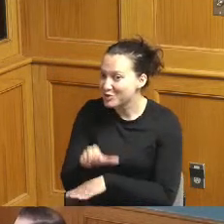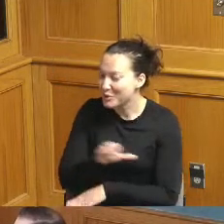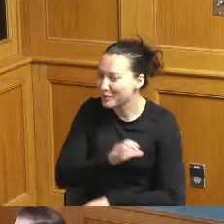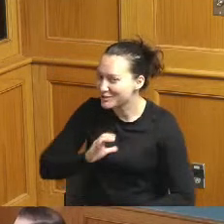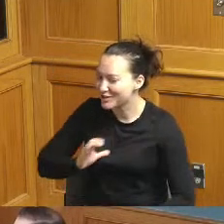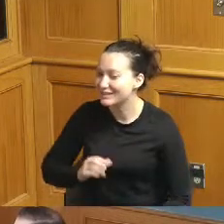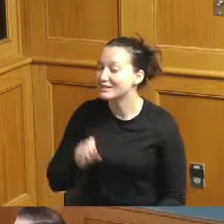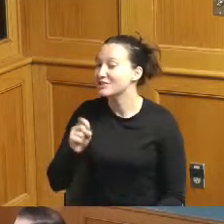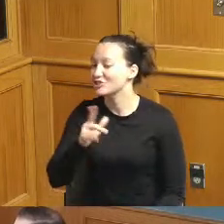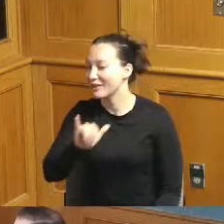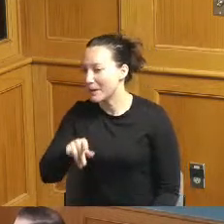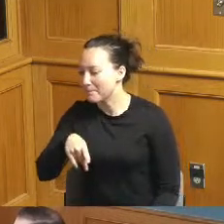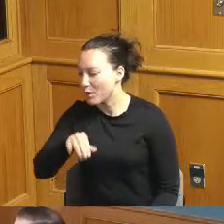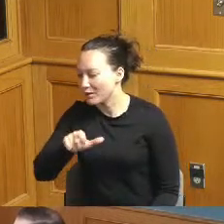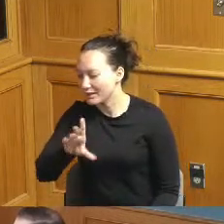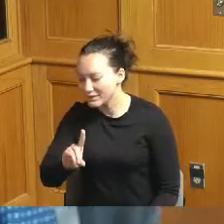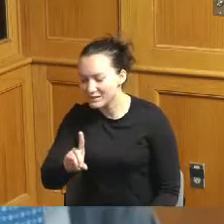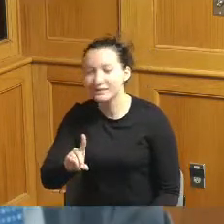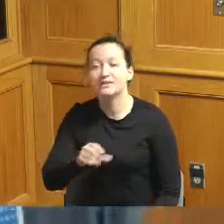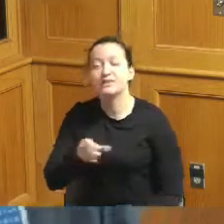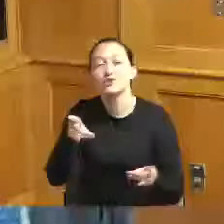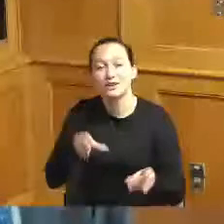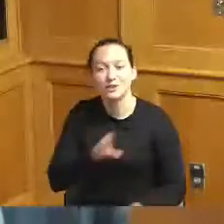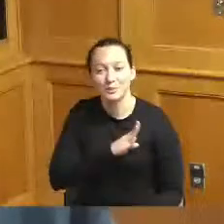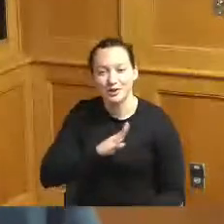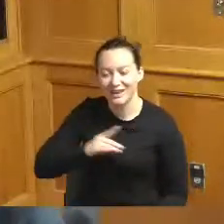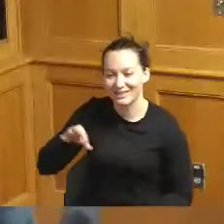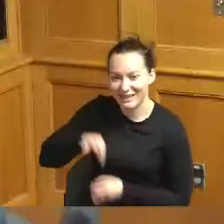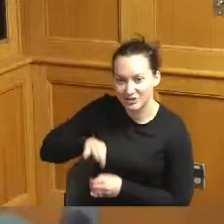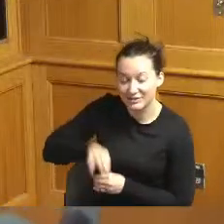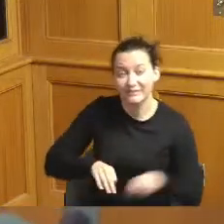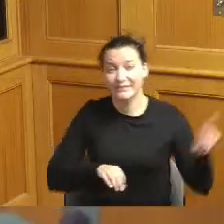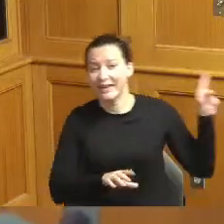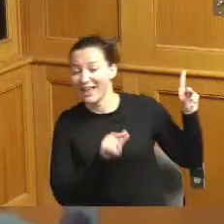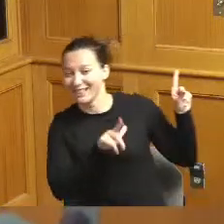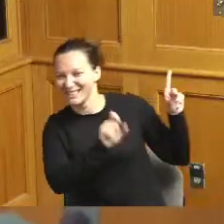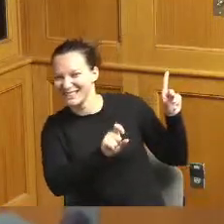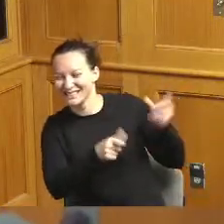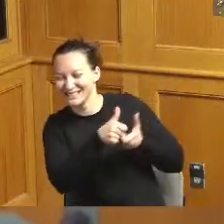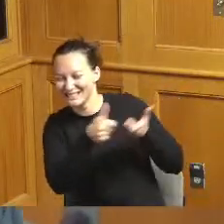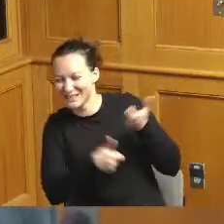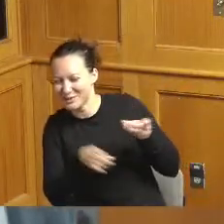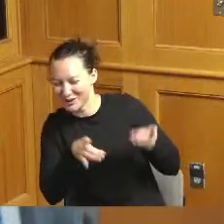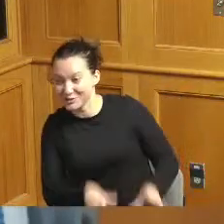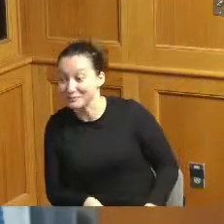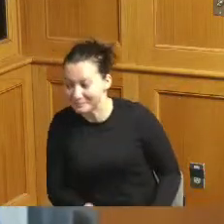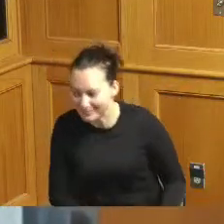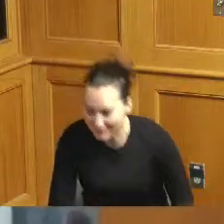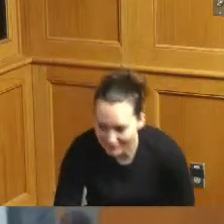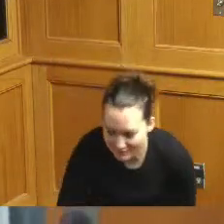Sheri Poland Director of The Board of Elections Alex Linser Deputy Director as we do everything